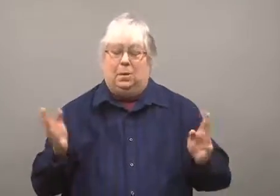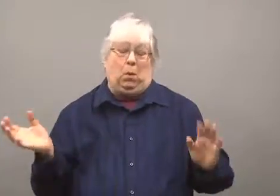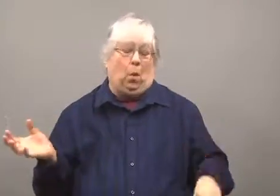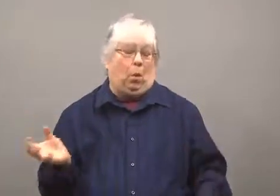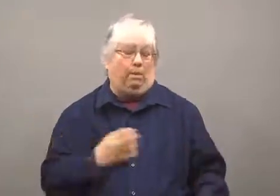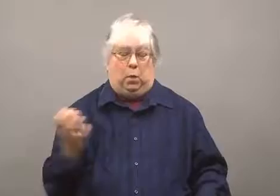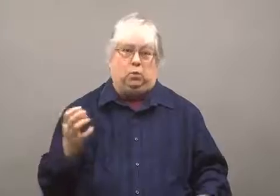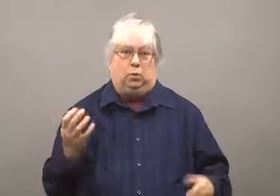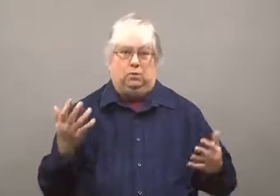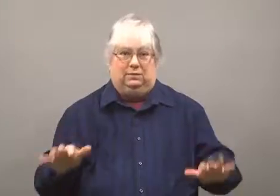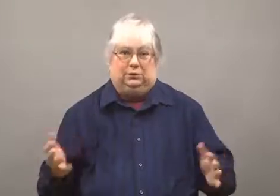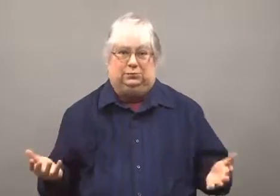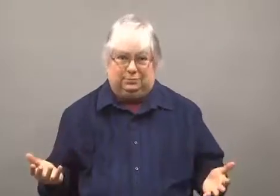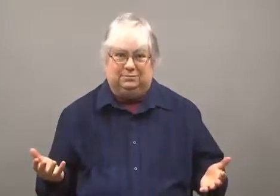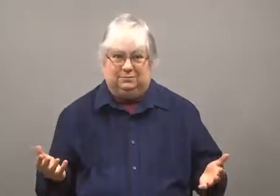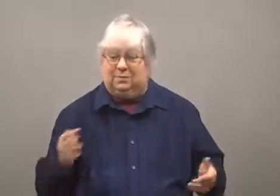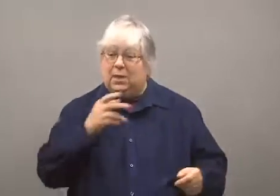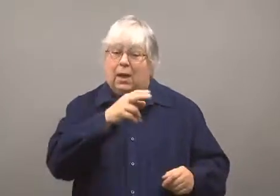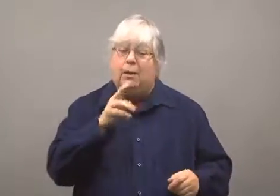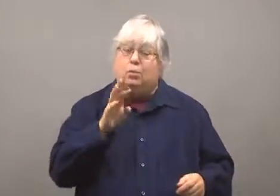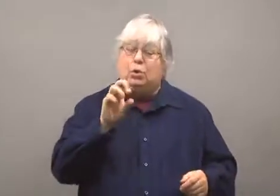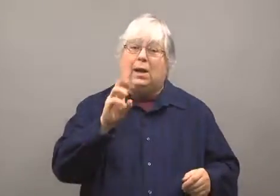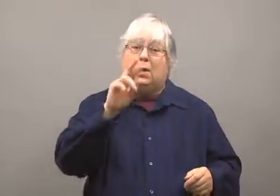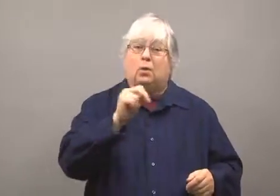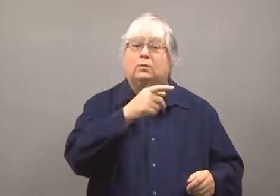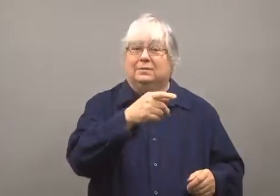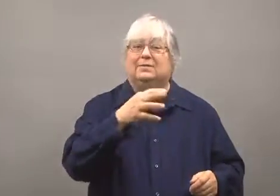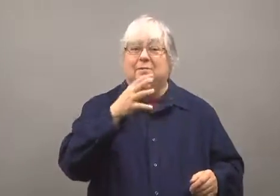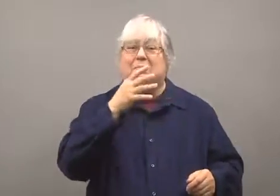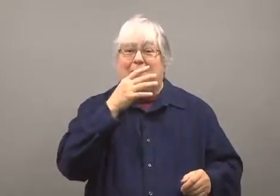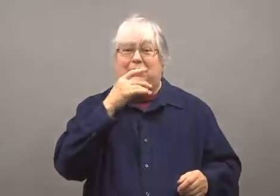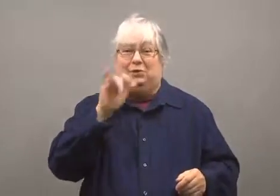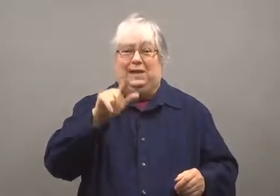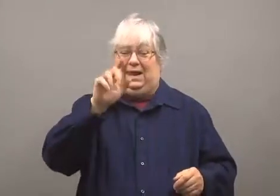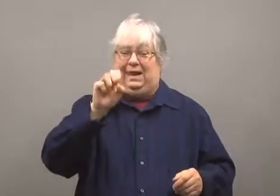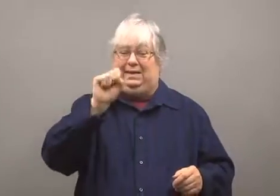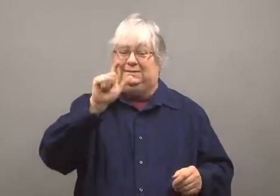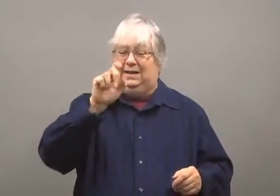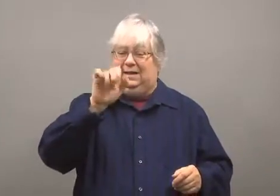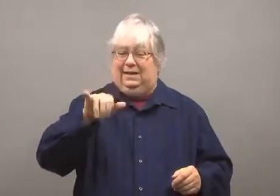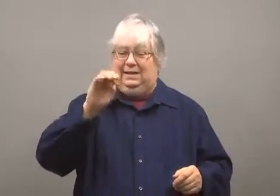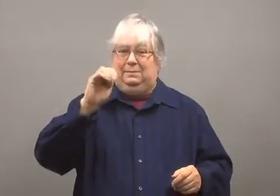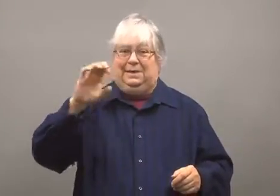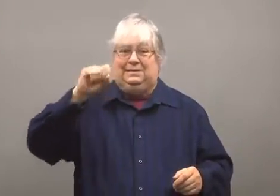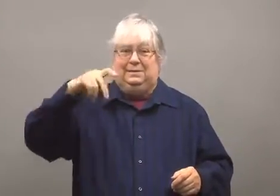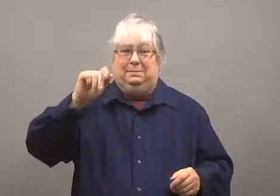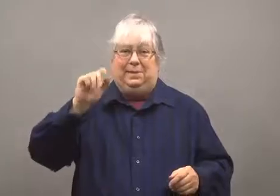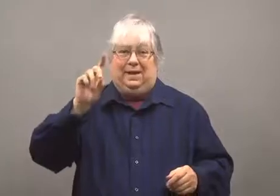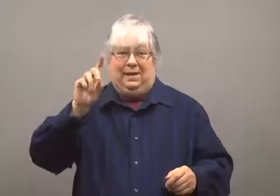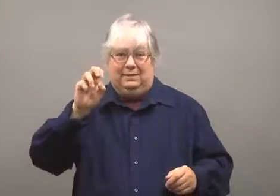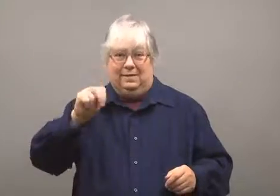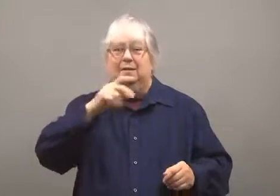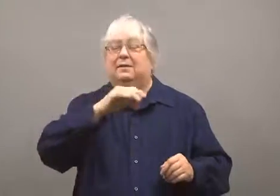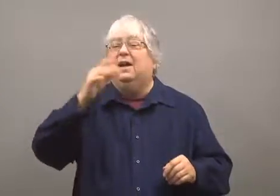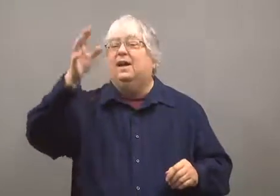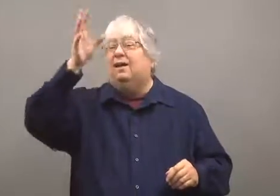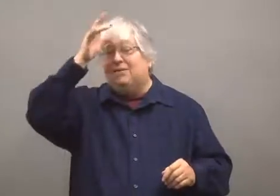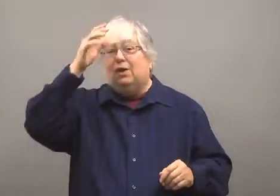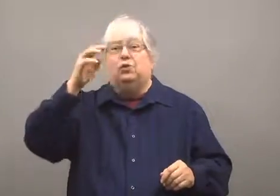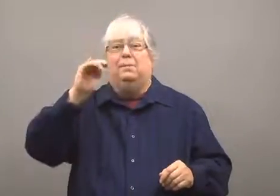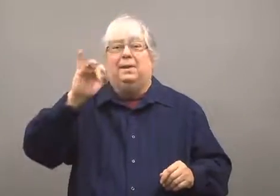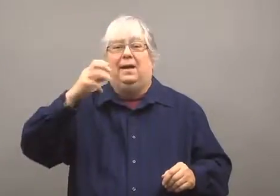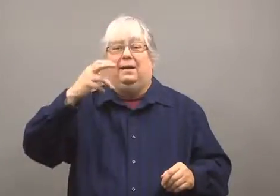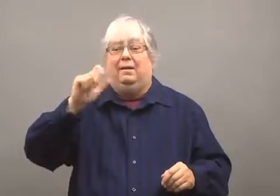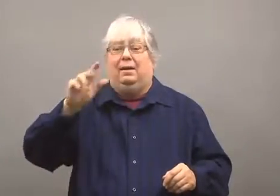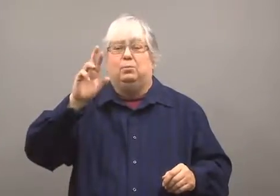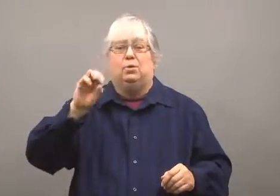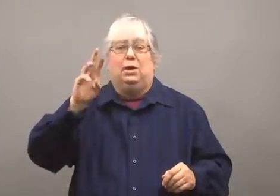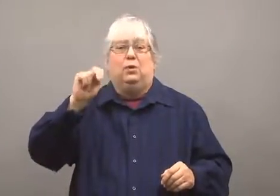A lot of people objected to it.